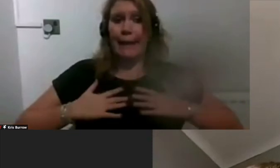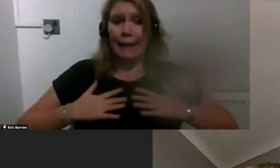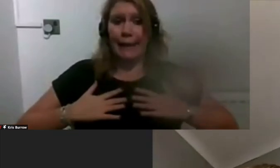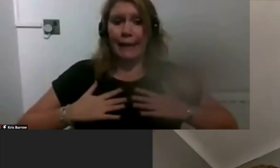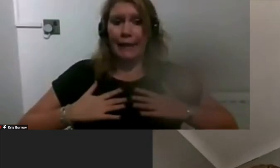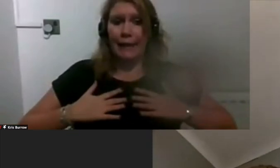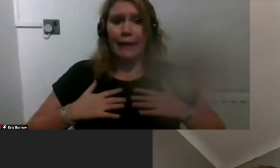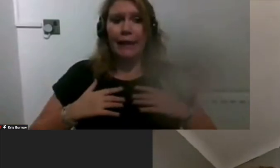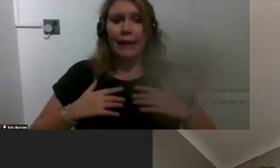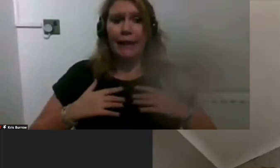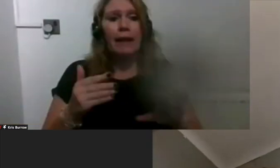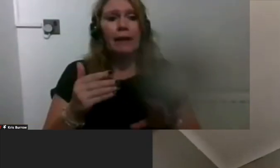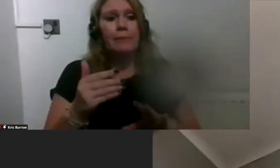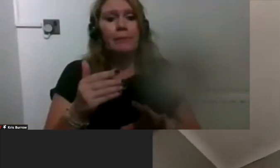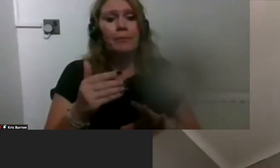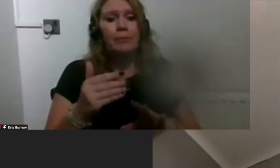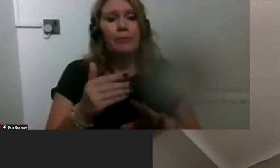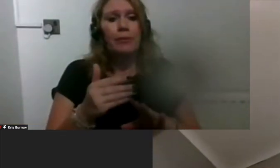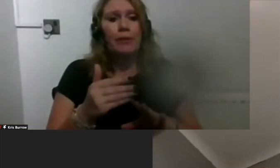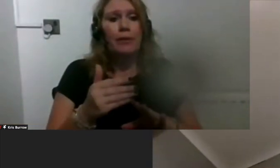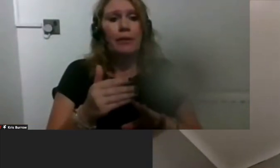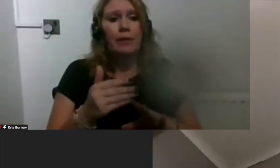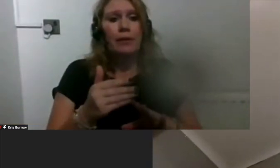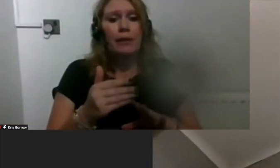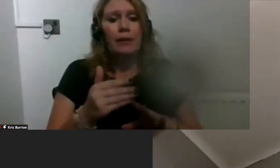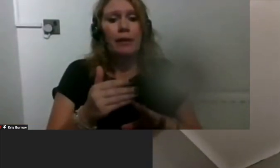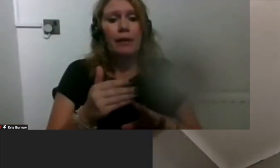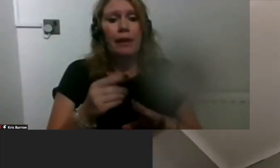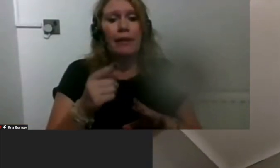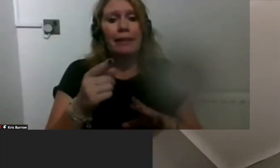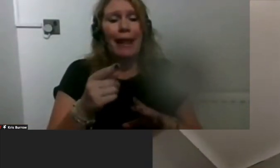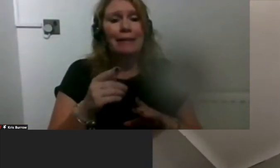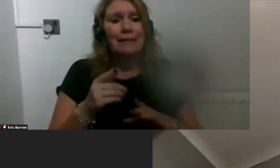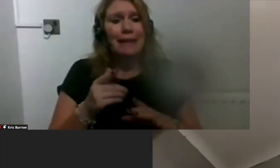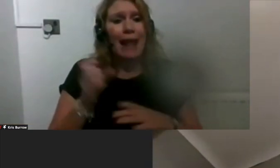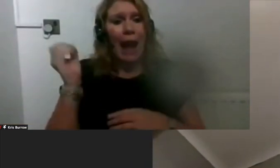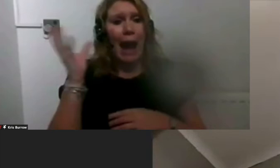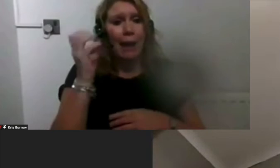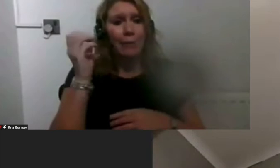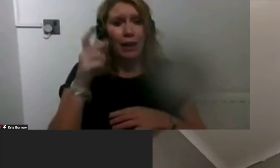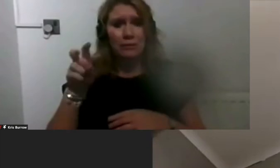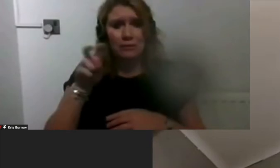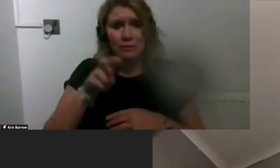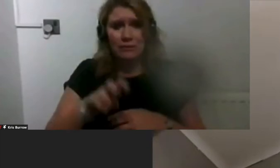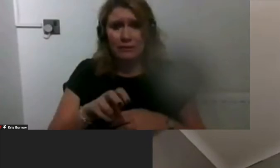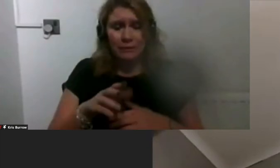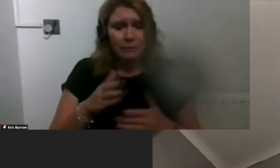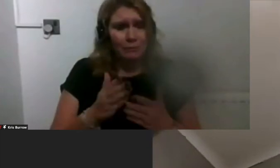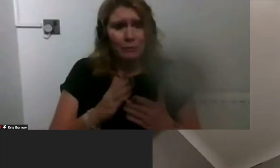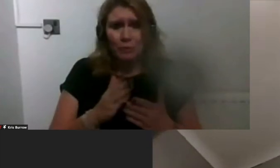Allows me to still be alive and allows me. To be me, allowing me To make choices.